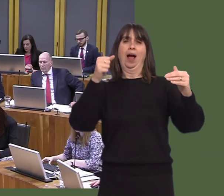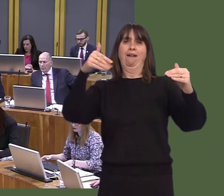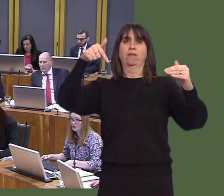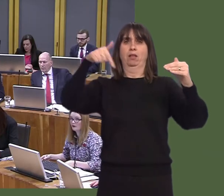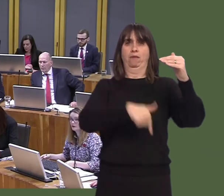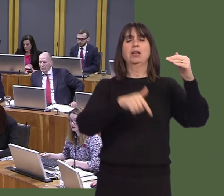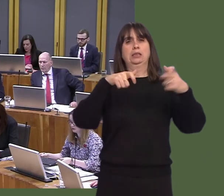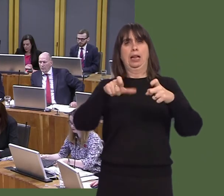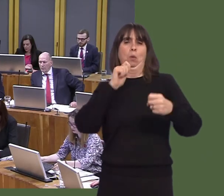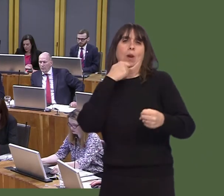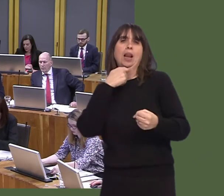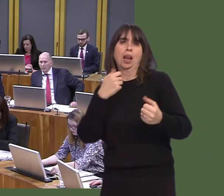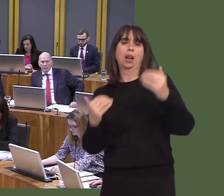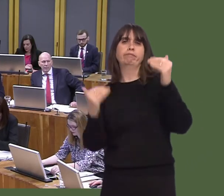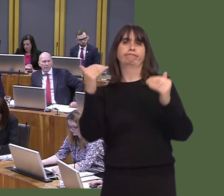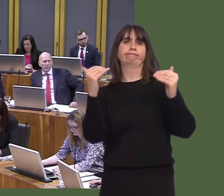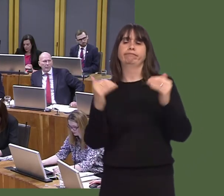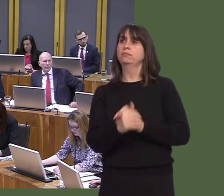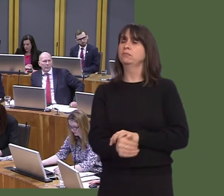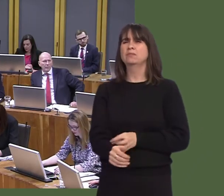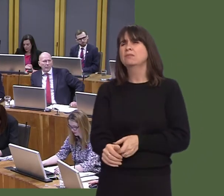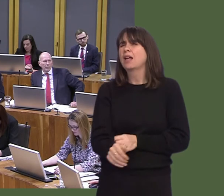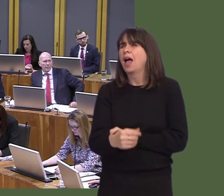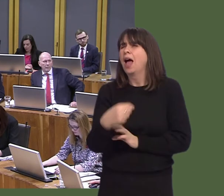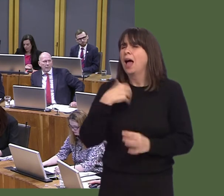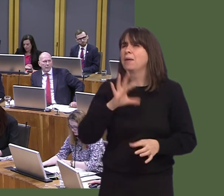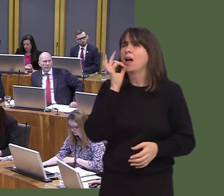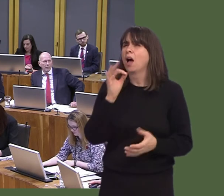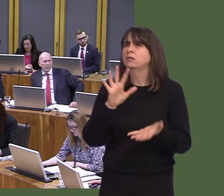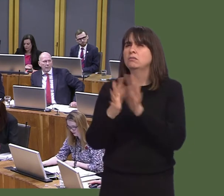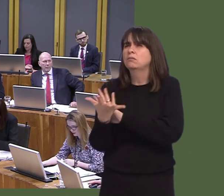The case of Conner Marshall shows that the public is not safe under this system.